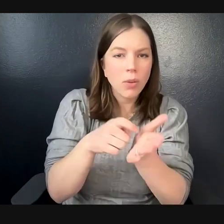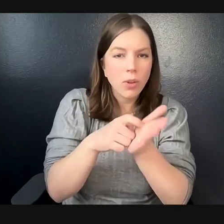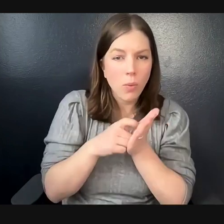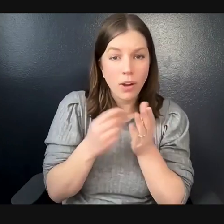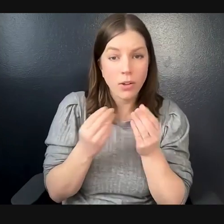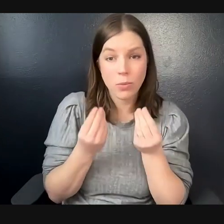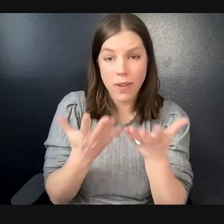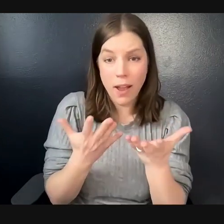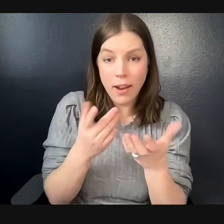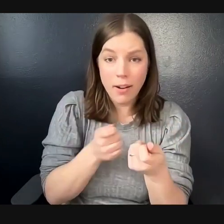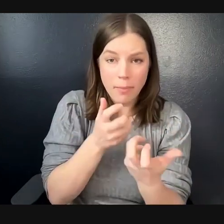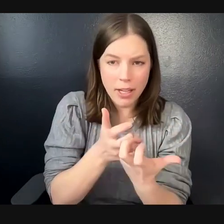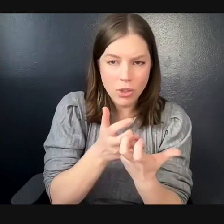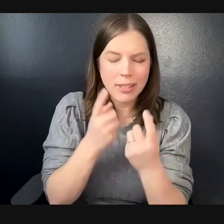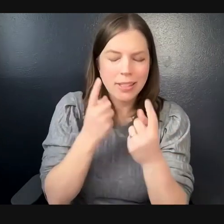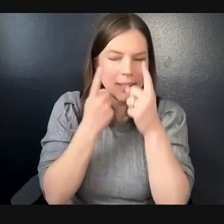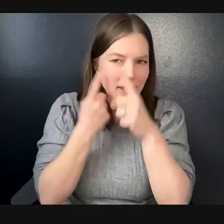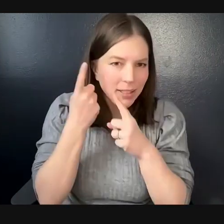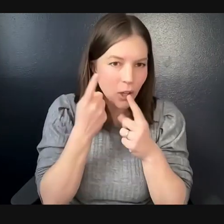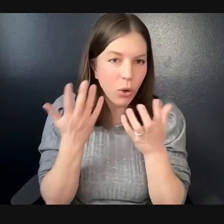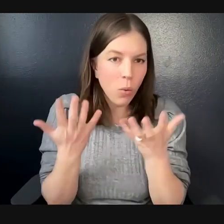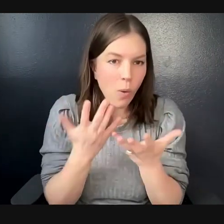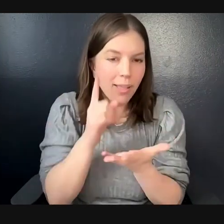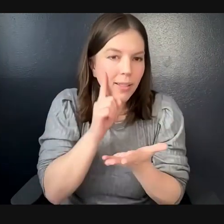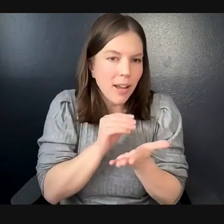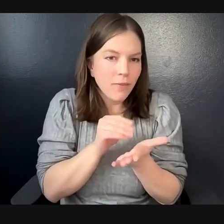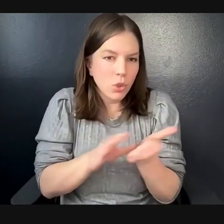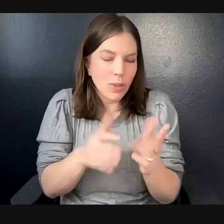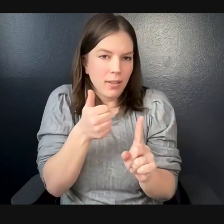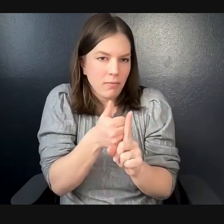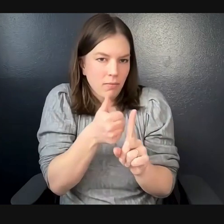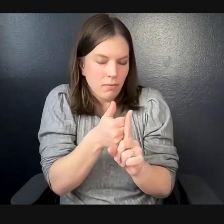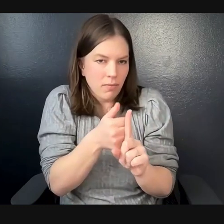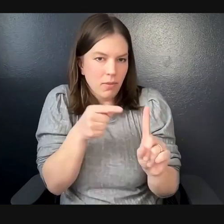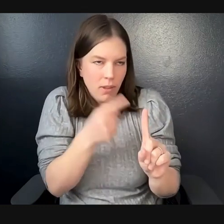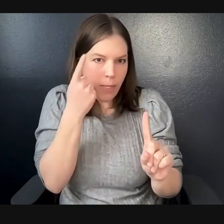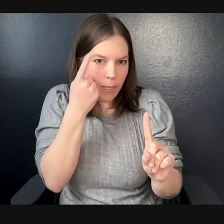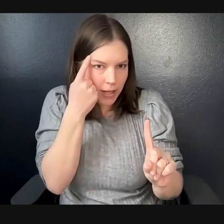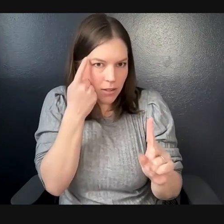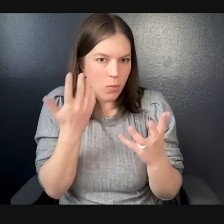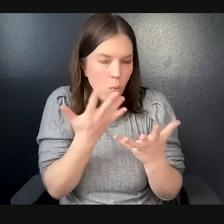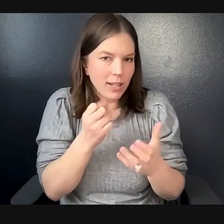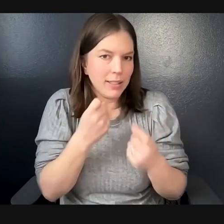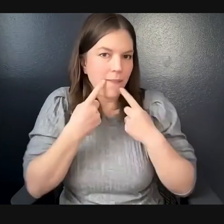are required when providing accommodations is to consider what the deaf student believes is effective for them,